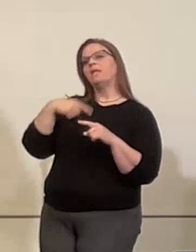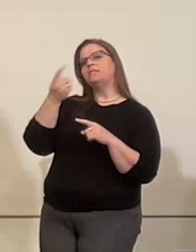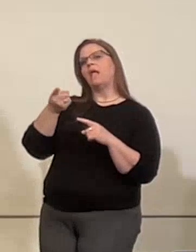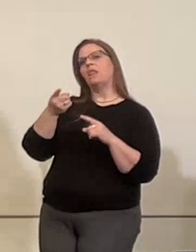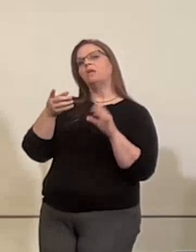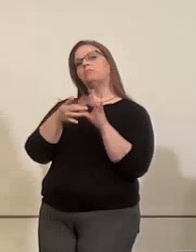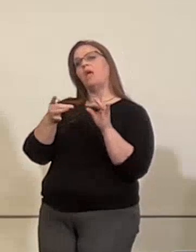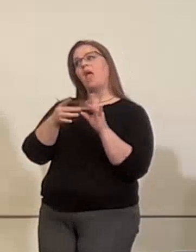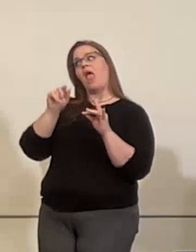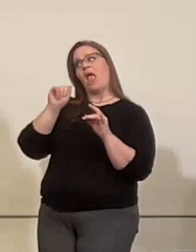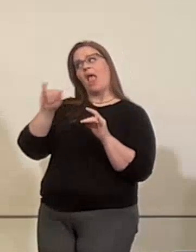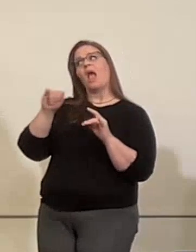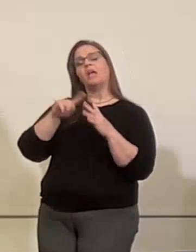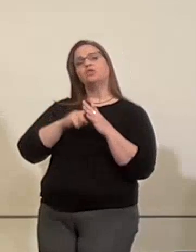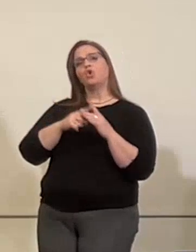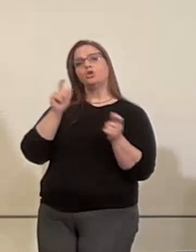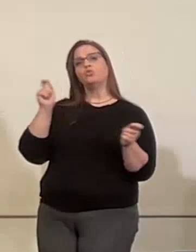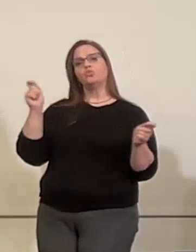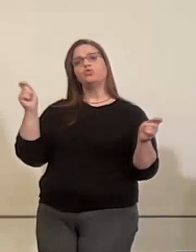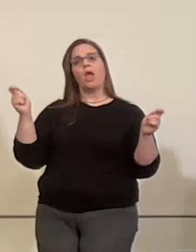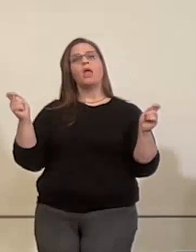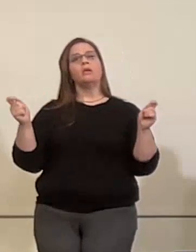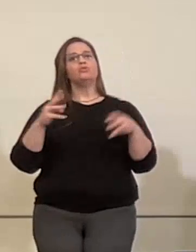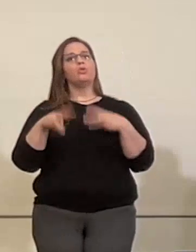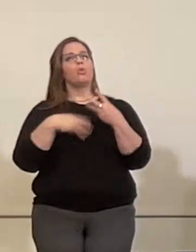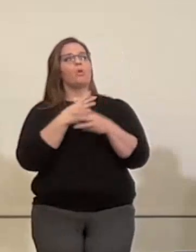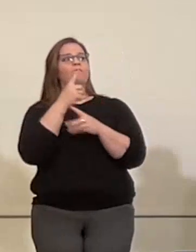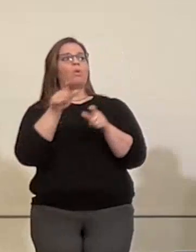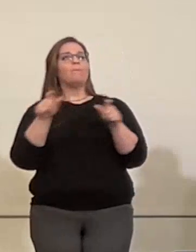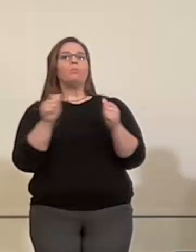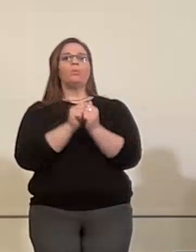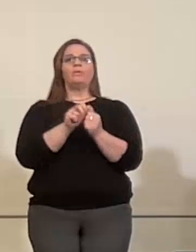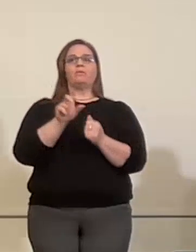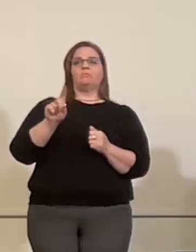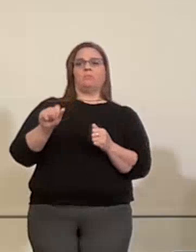for people with disabilities, putting them on stage as we